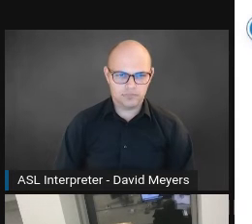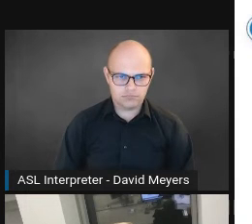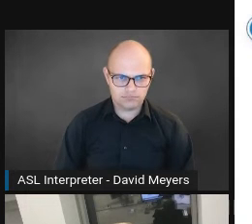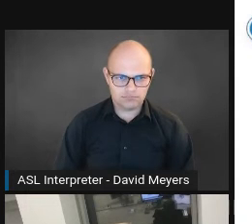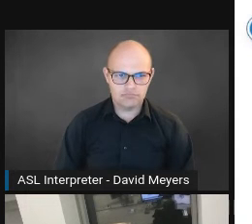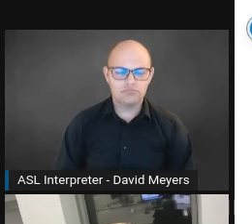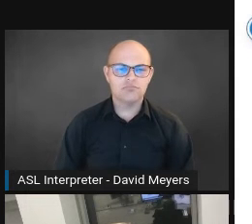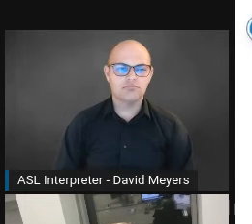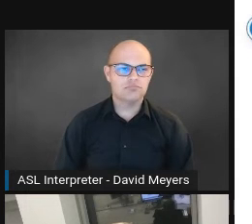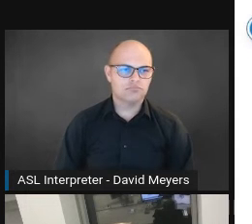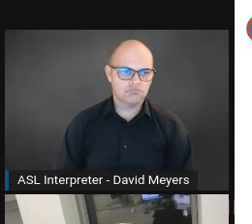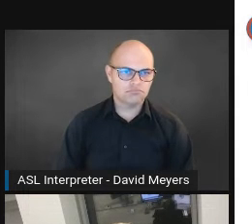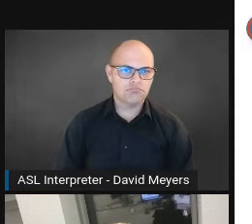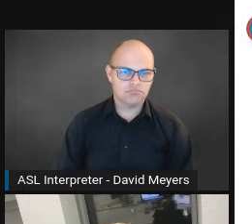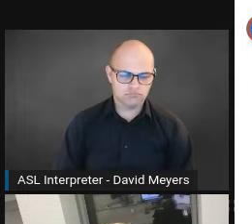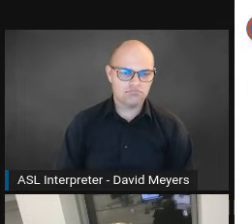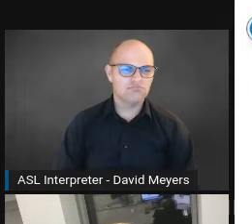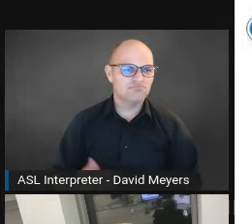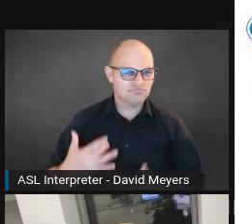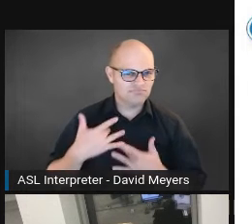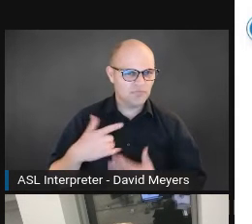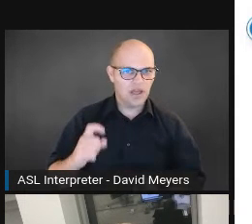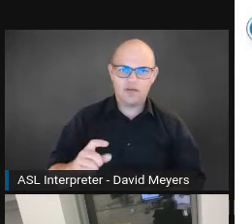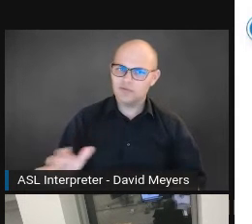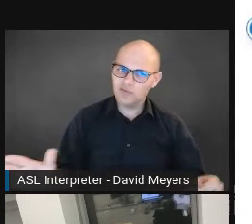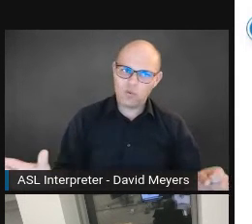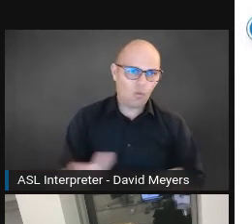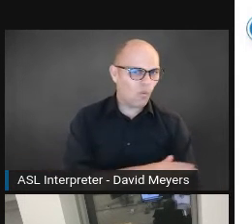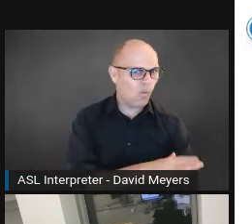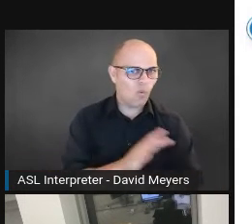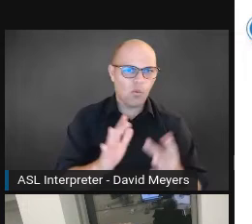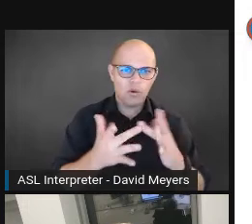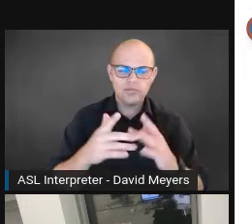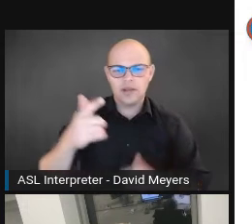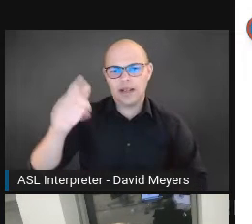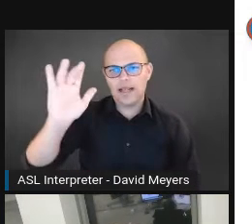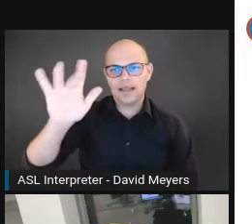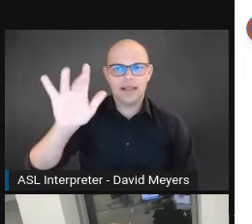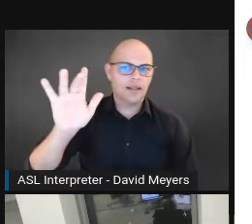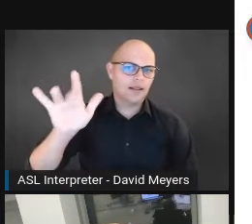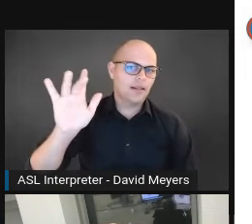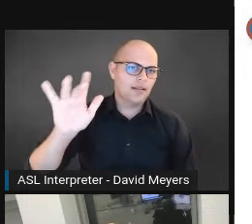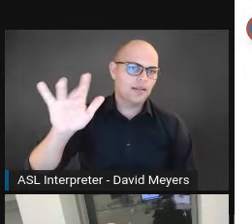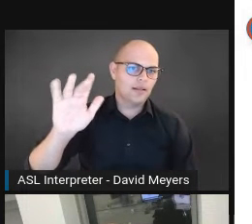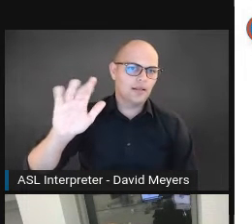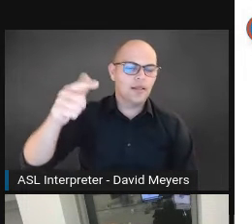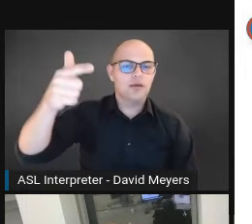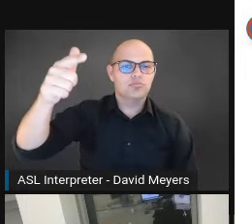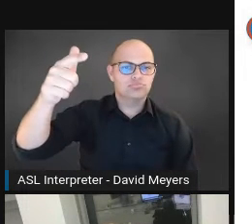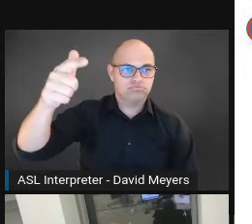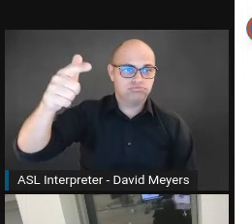Basically, I have to scroll through the entire site. I have to click through the entire site to get to this plugin navigation.